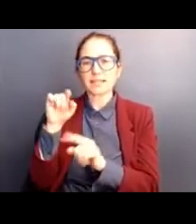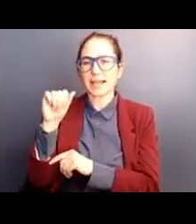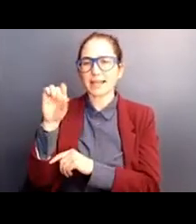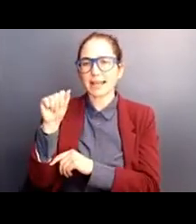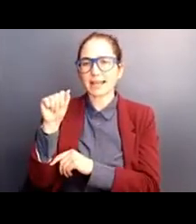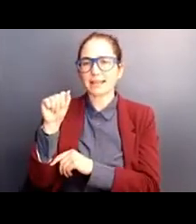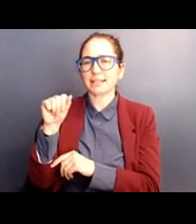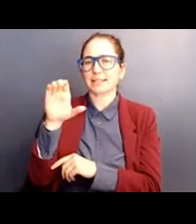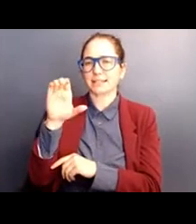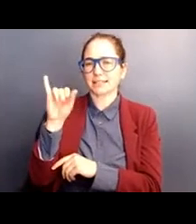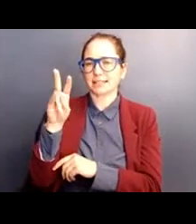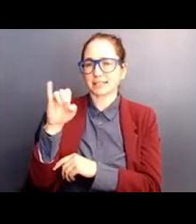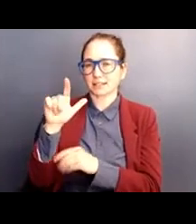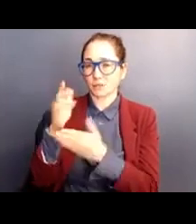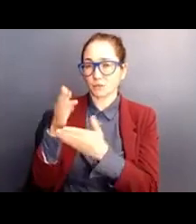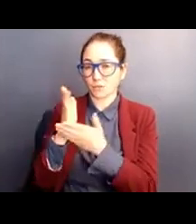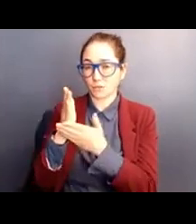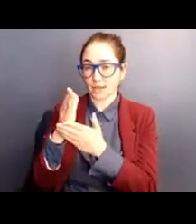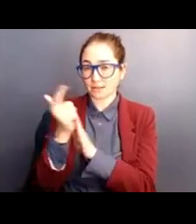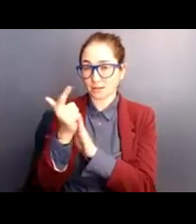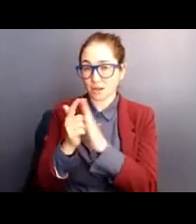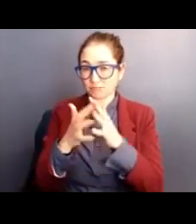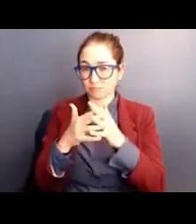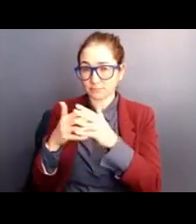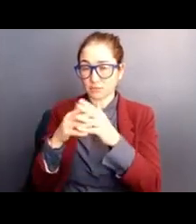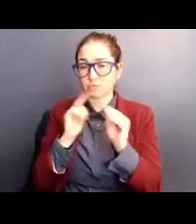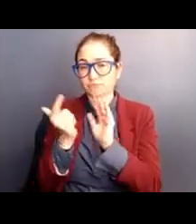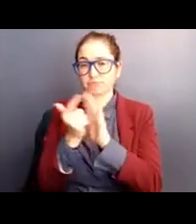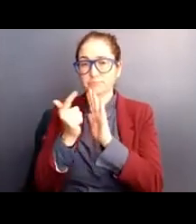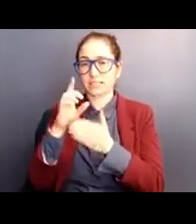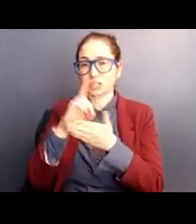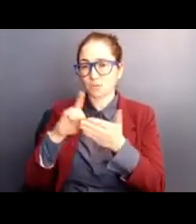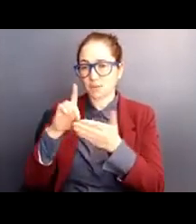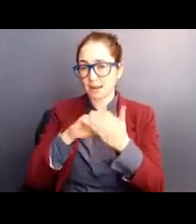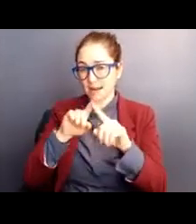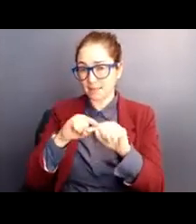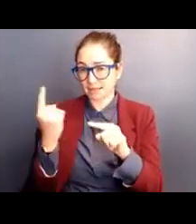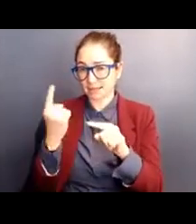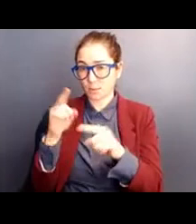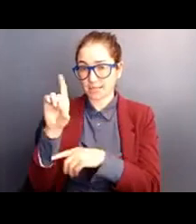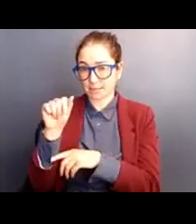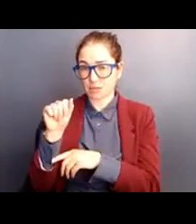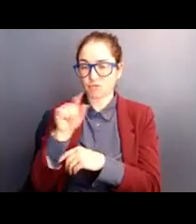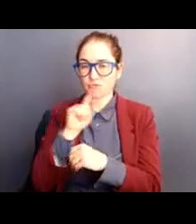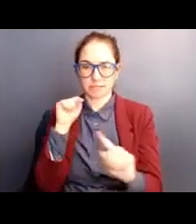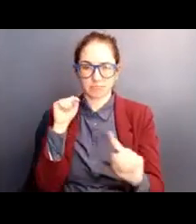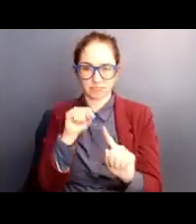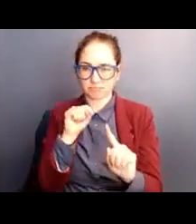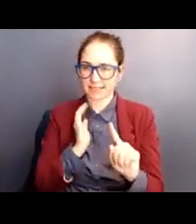law in America that prohibits discrimination on the basis of disability and it's really our main disability law that we have